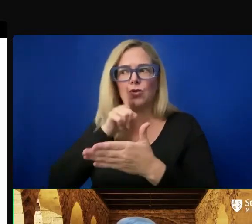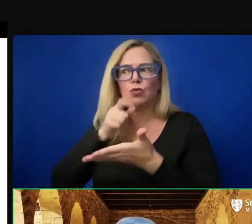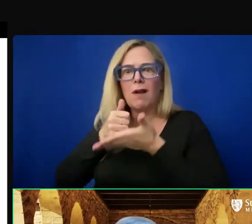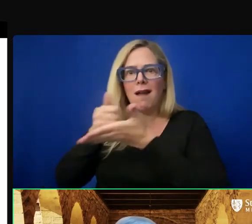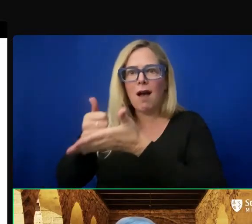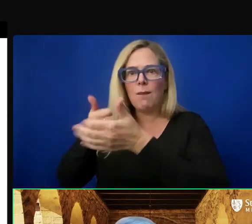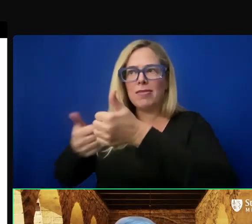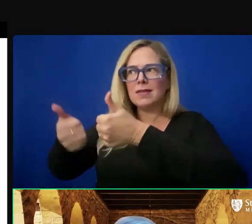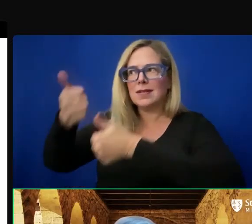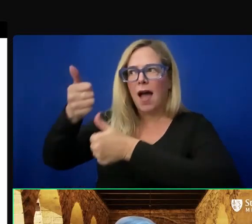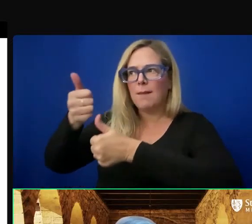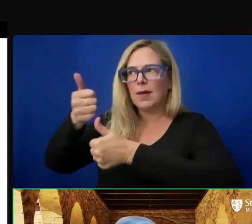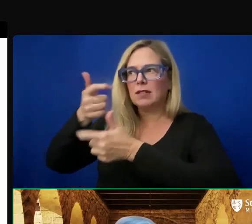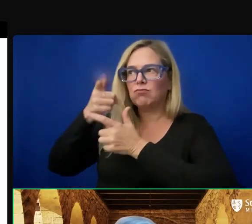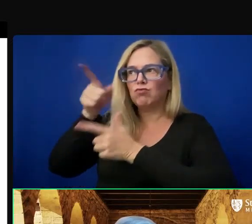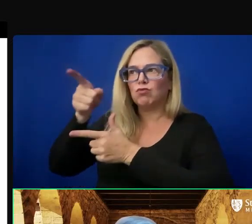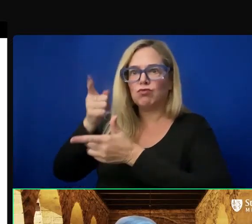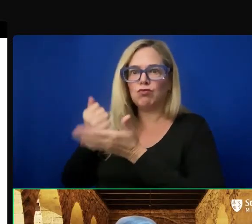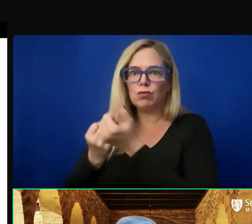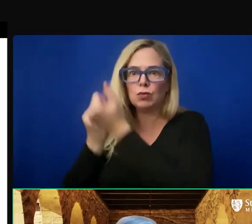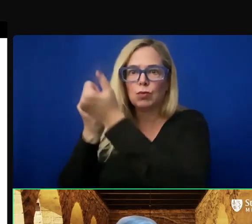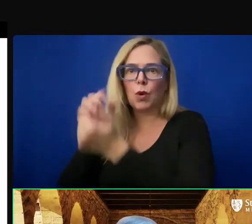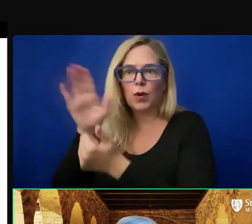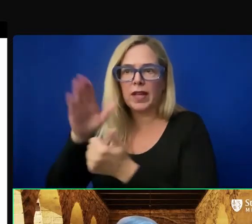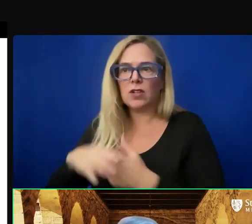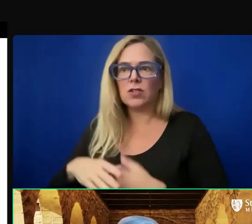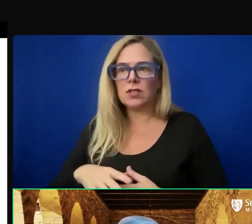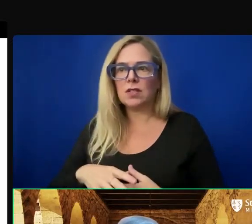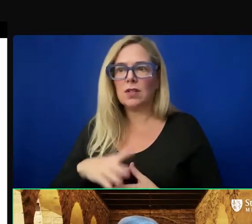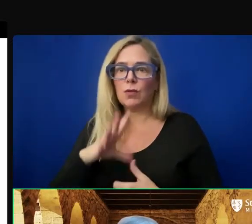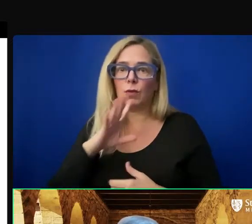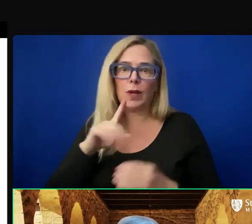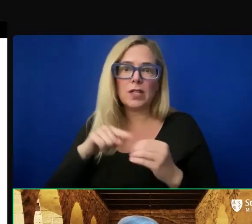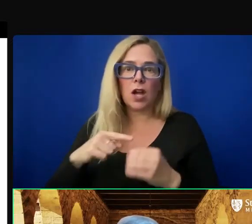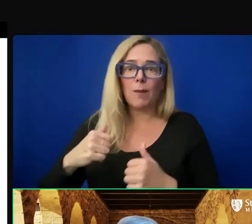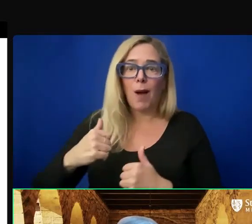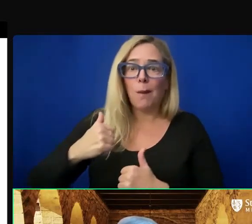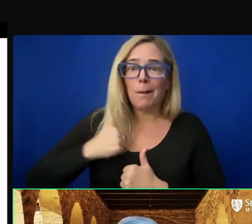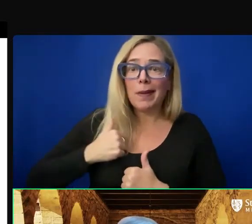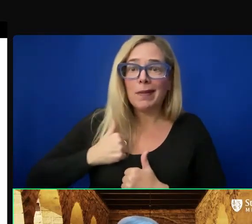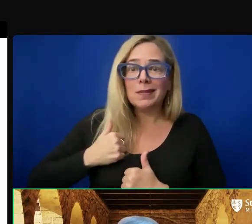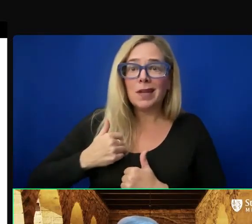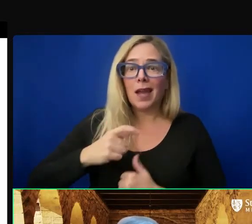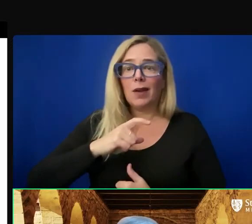The examples she uses are military policing and the wealthiest companies in this planet, and